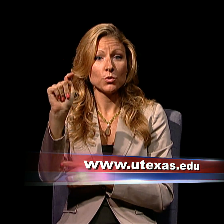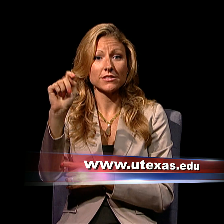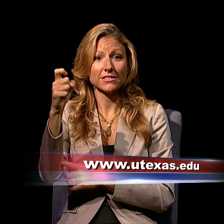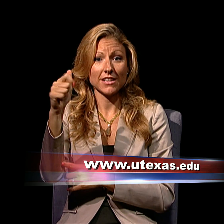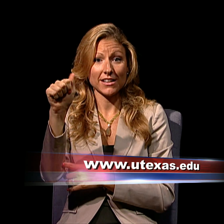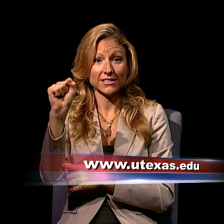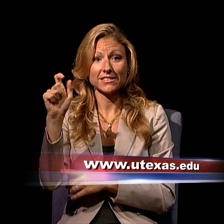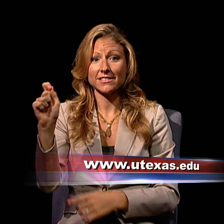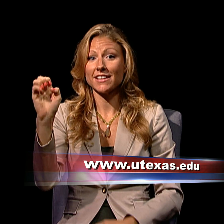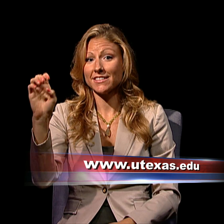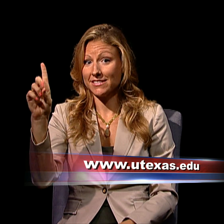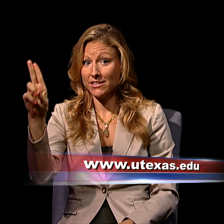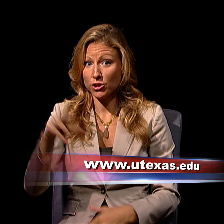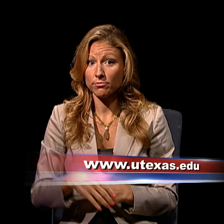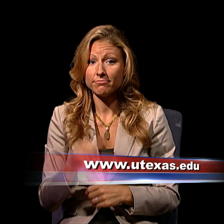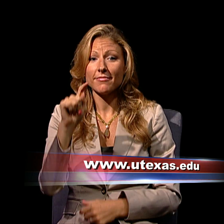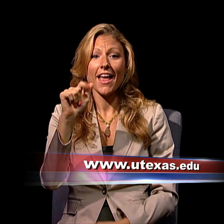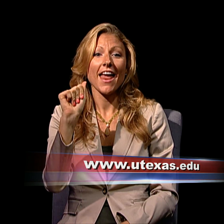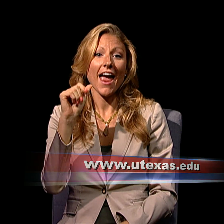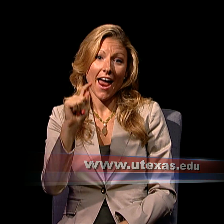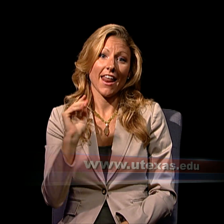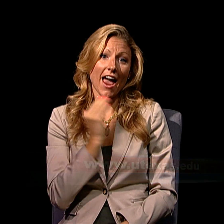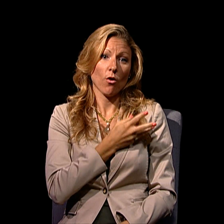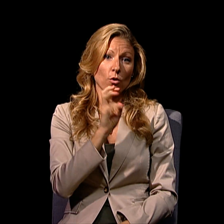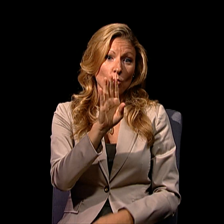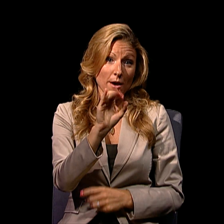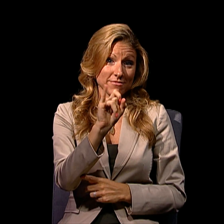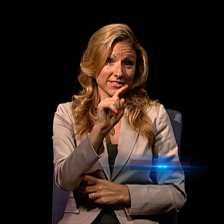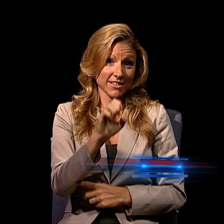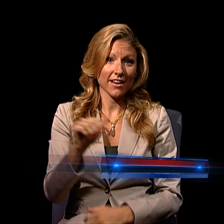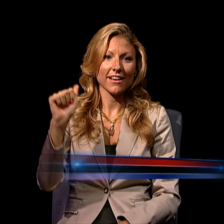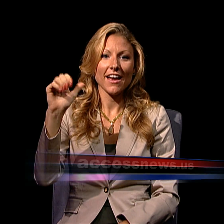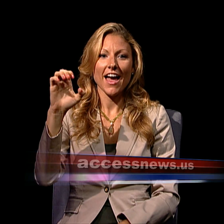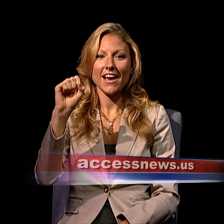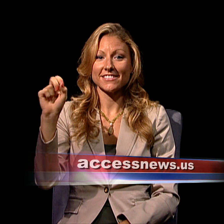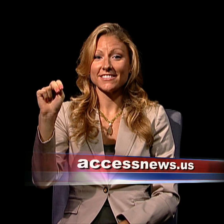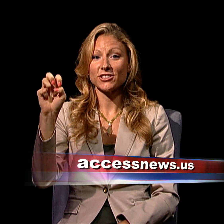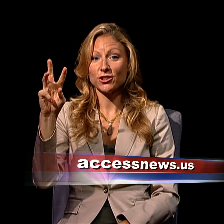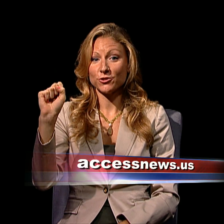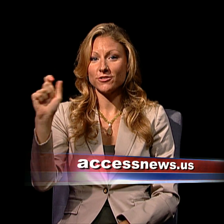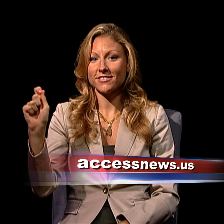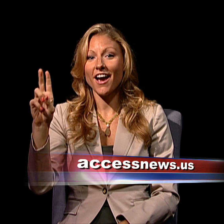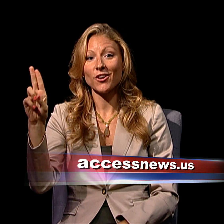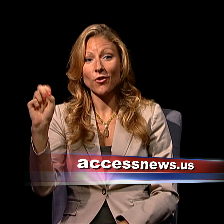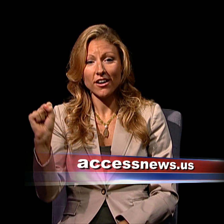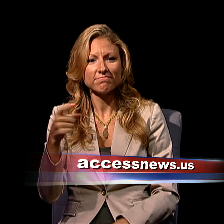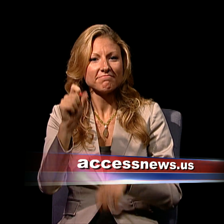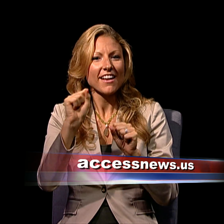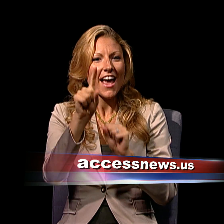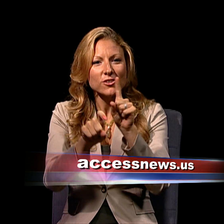UTEXAS.EDU. AND AT OUR WEBSITE ACCESSNEWS.US.